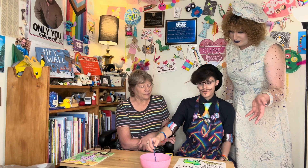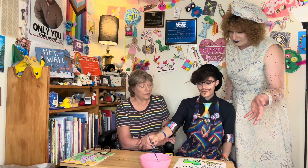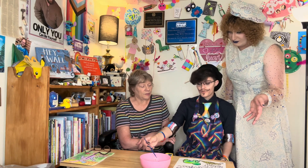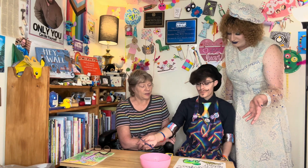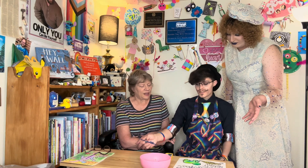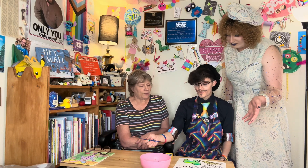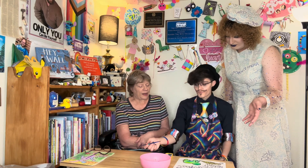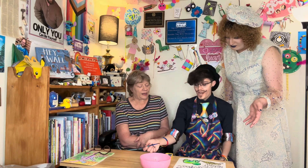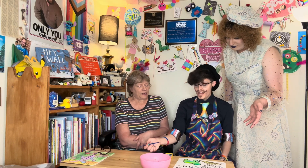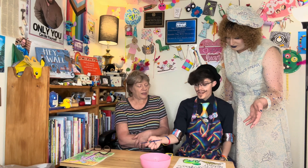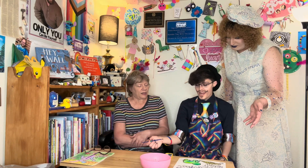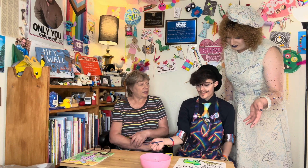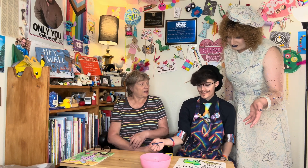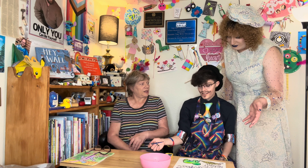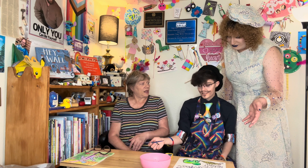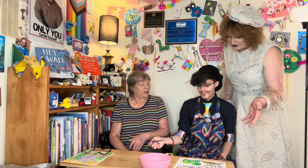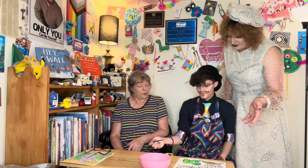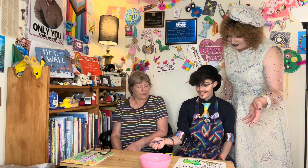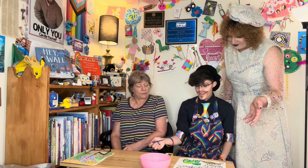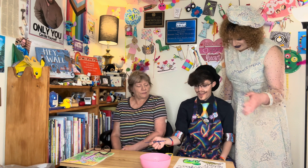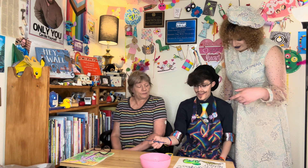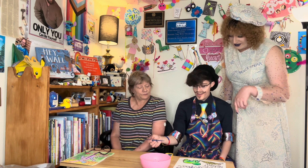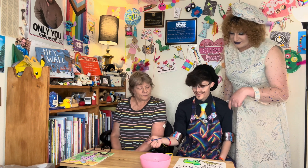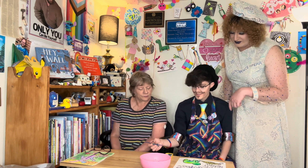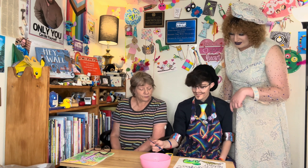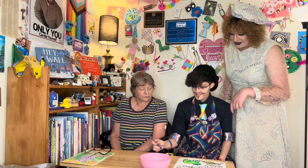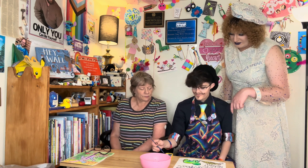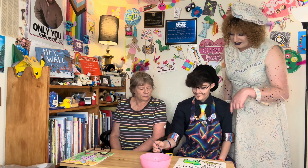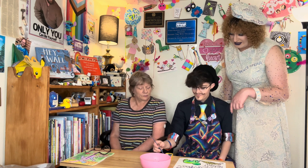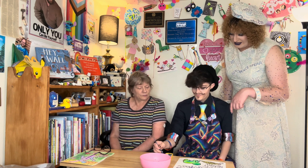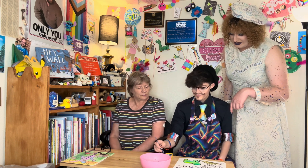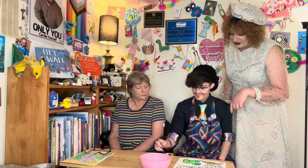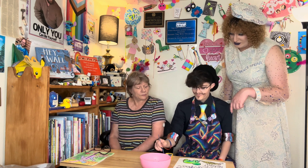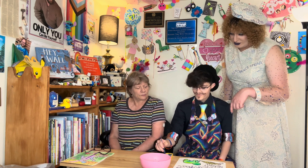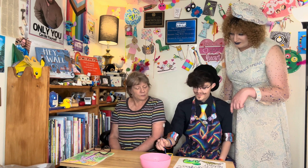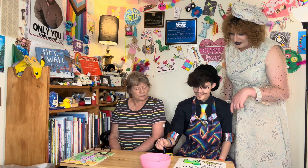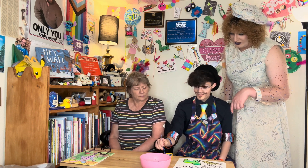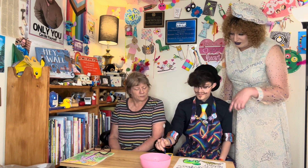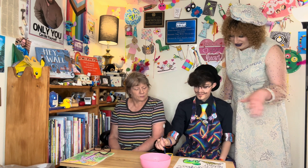one you mix red and yellow. Yeah. CALI: That's red and yellow, and then, do you know how to make green if